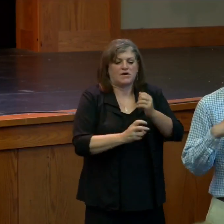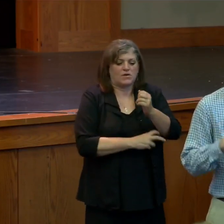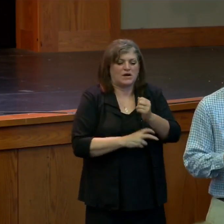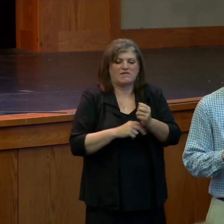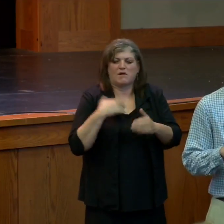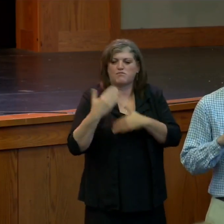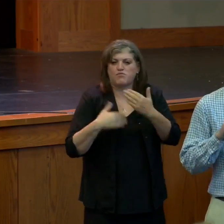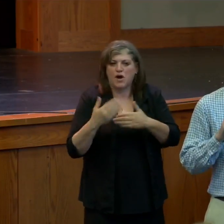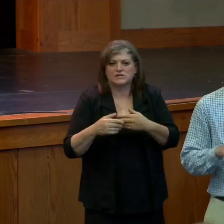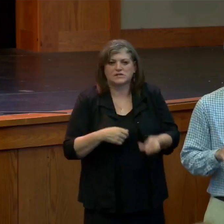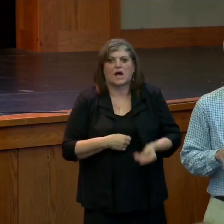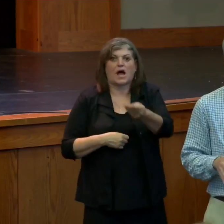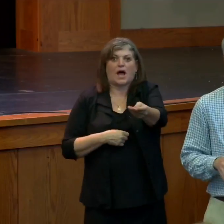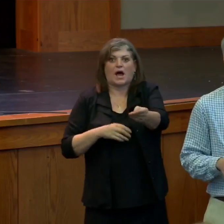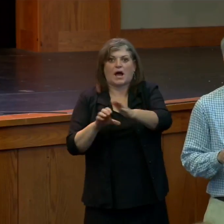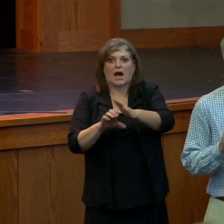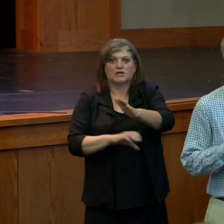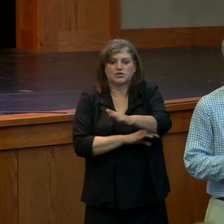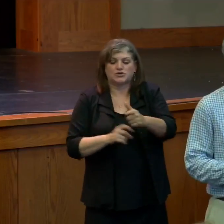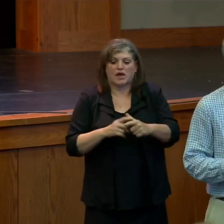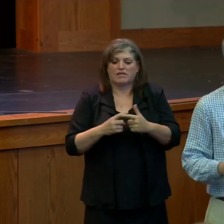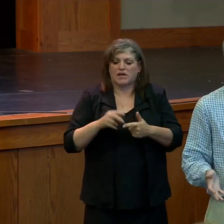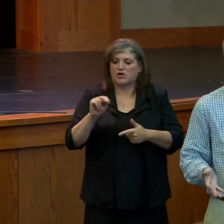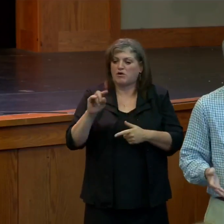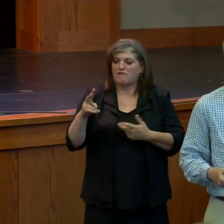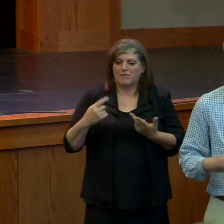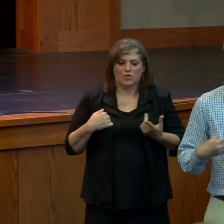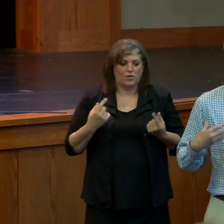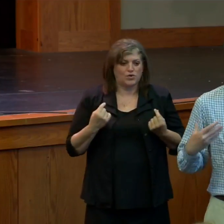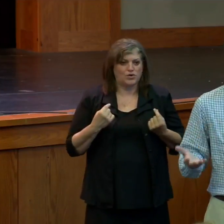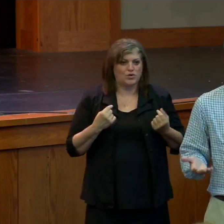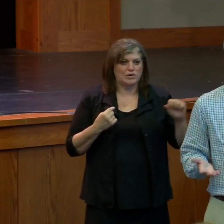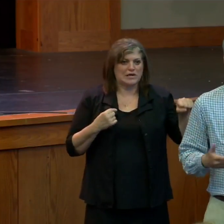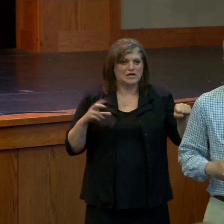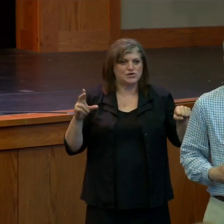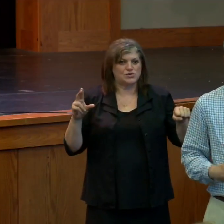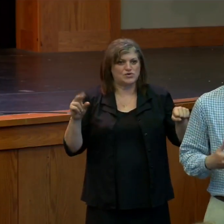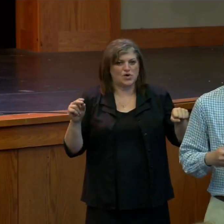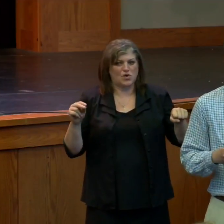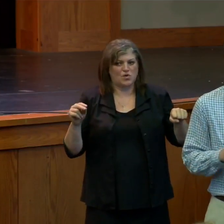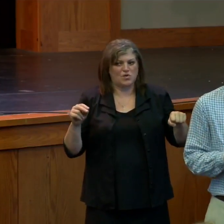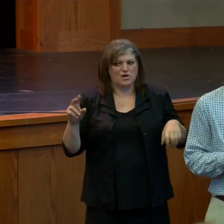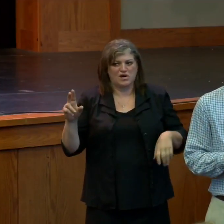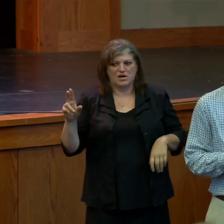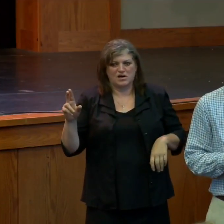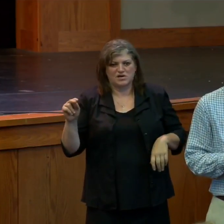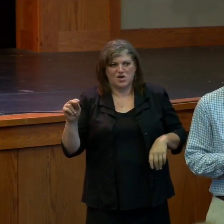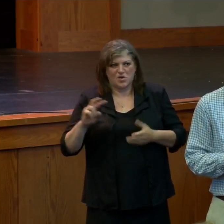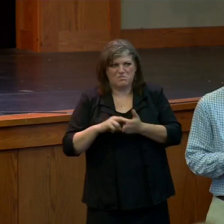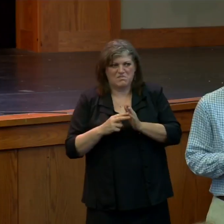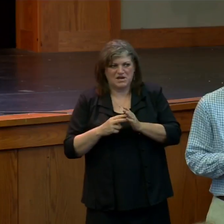IN NOVEMBER THERE WILL BE NO OPTION BUT TO VOTE YES OR NO. WITH THE KNOWLEDGE A NO VOTE WILL BE INTERPRETED AS OPPOSING